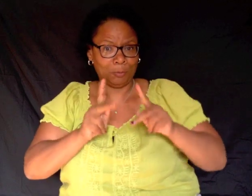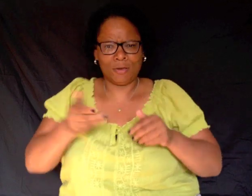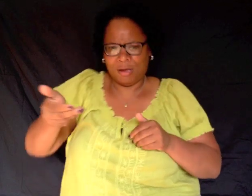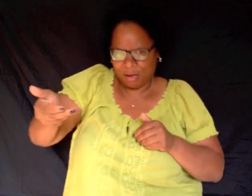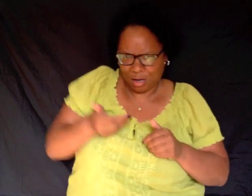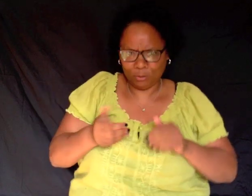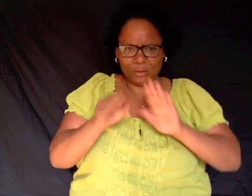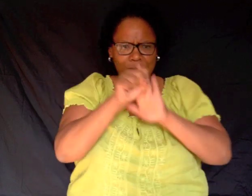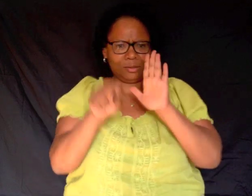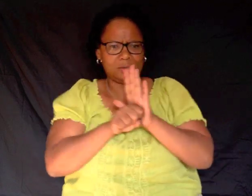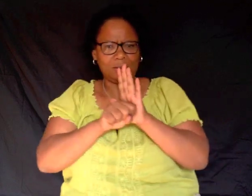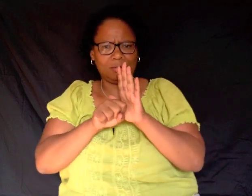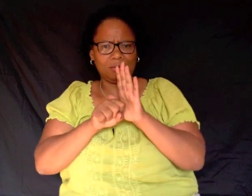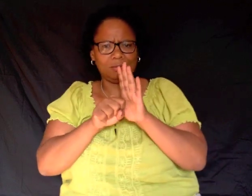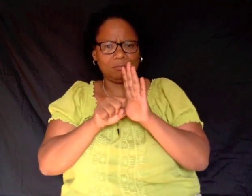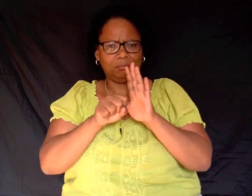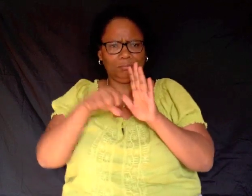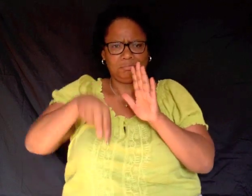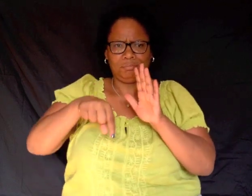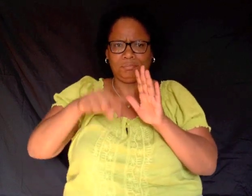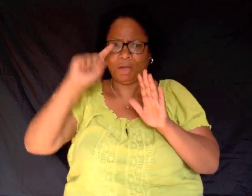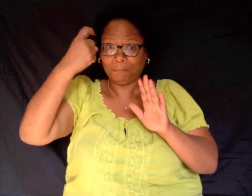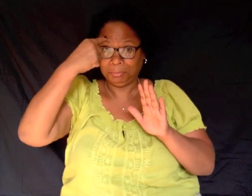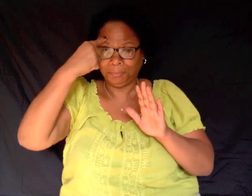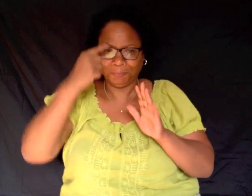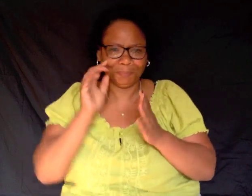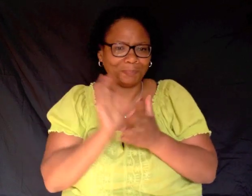people hired in our State government.